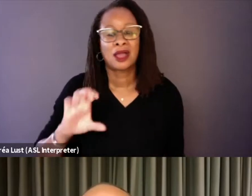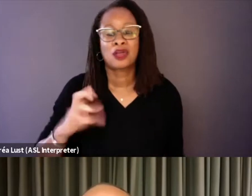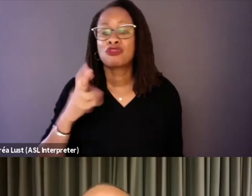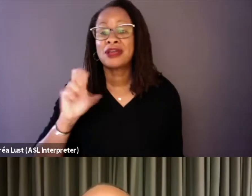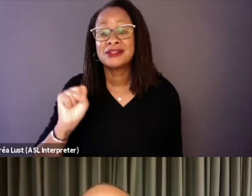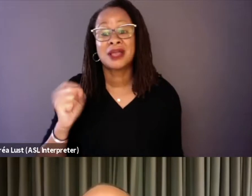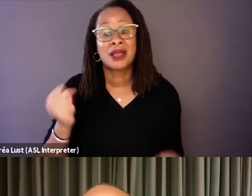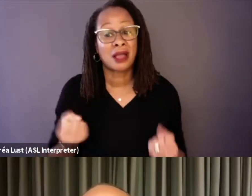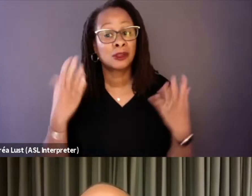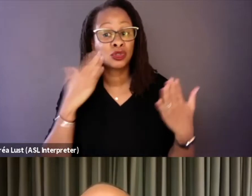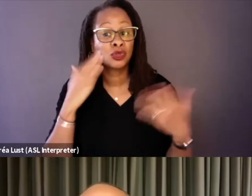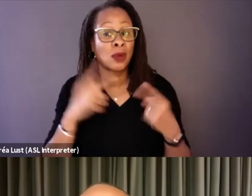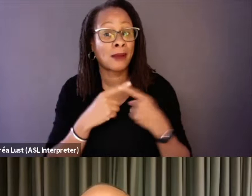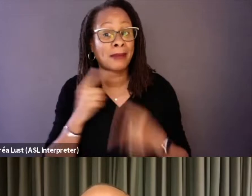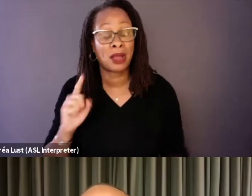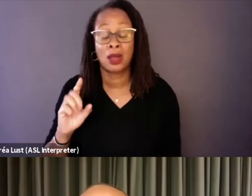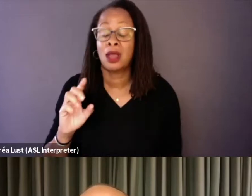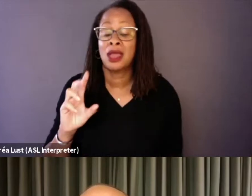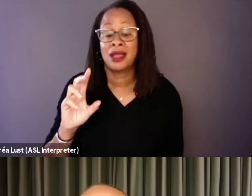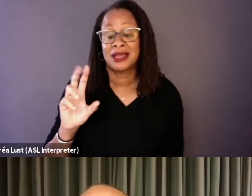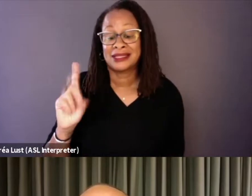and his life prior to embarking on this project?